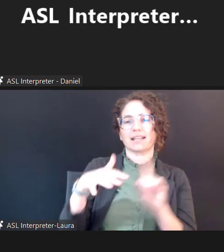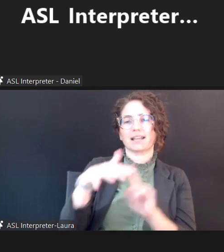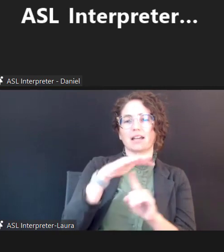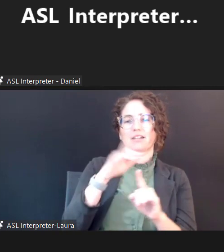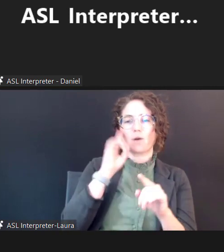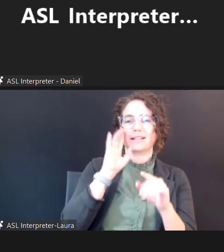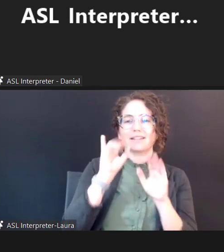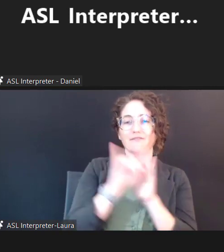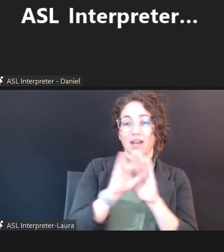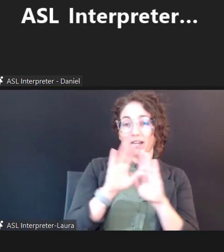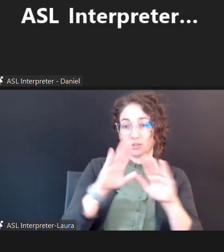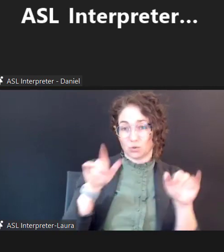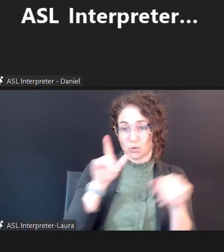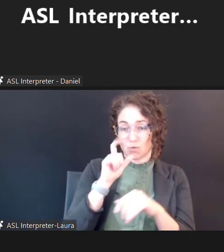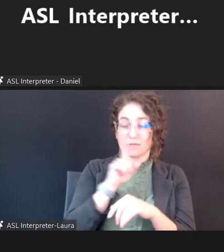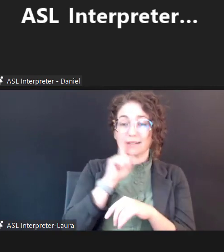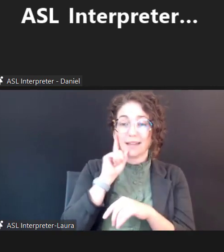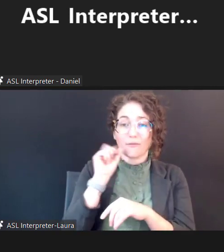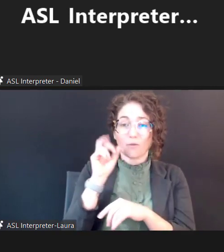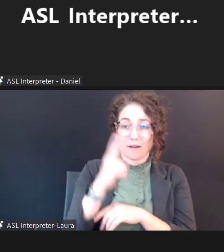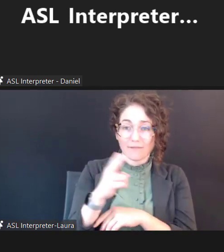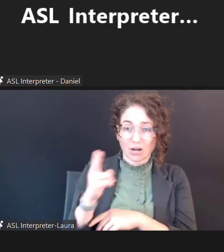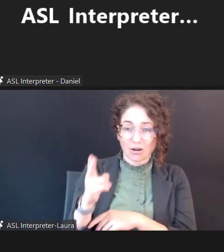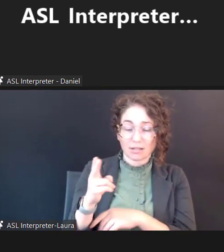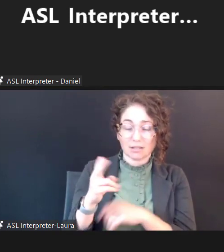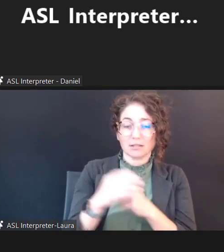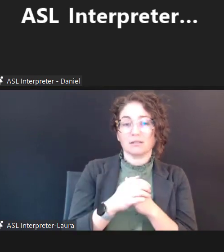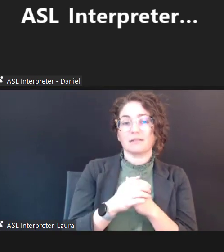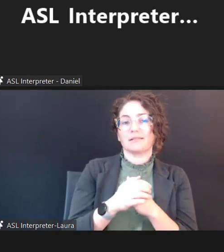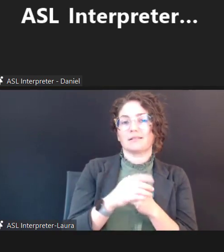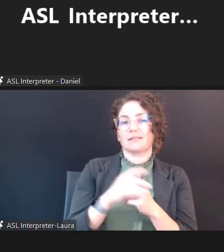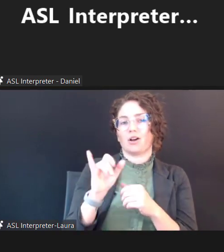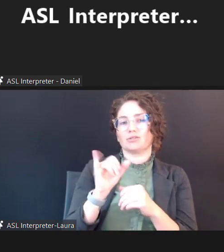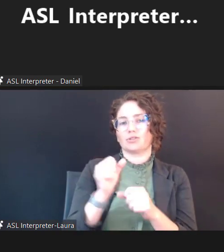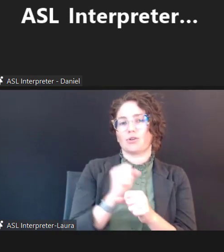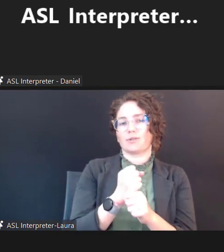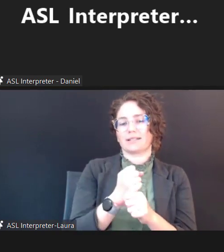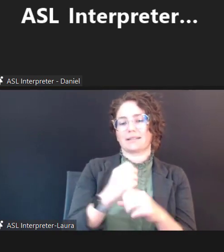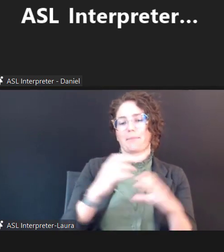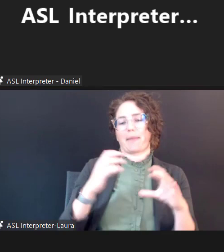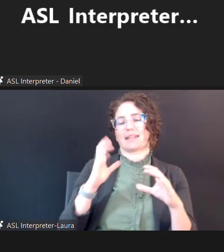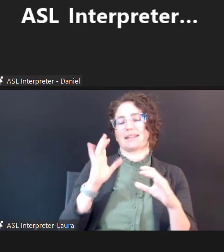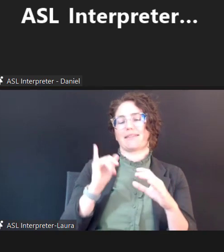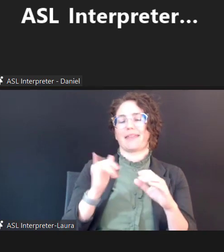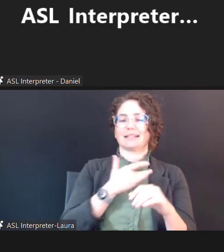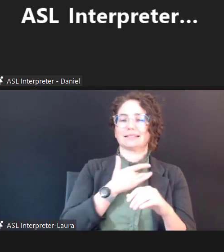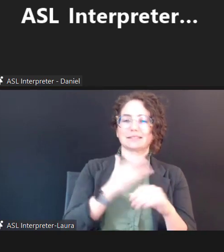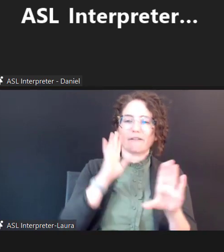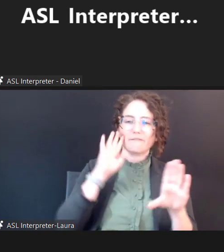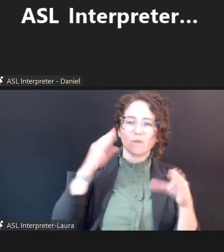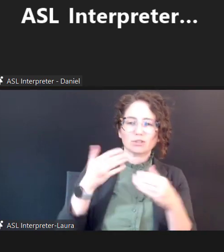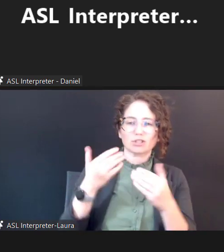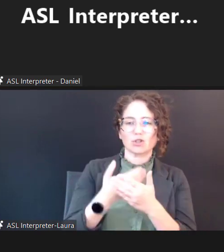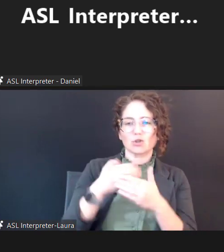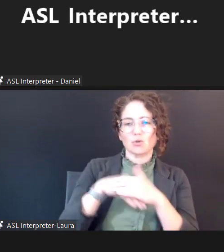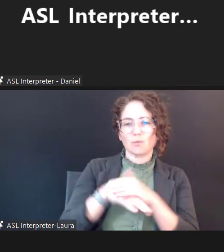hearing expanding the traditional focus on newborn hearing screening to include a famous on identifying hearing loss throughout early childhood.